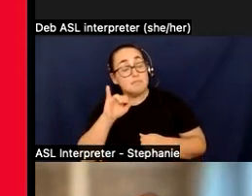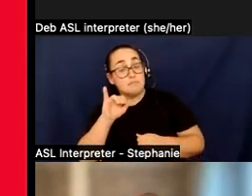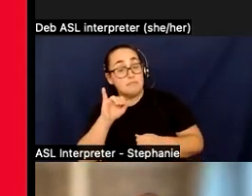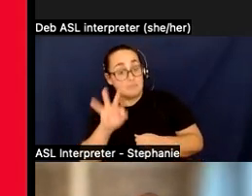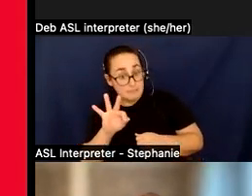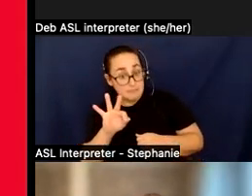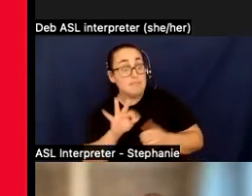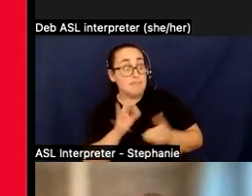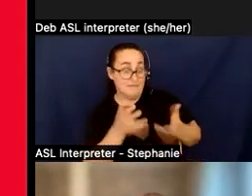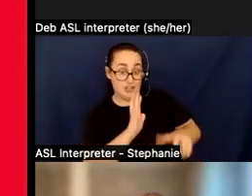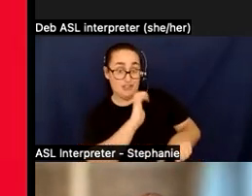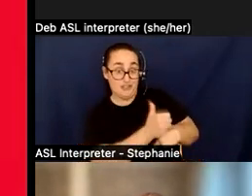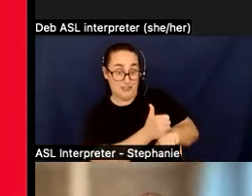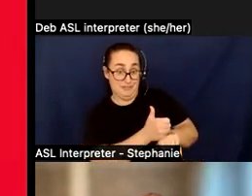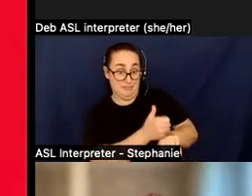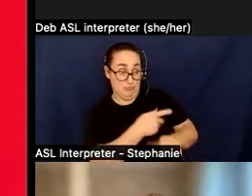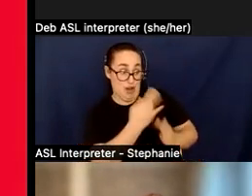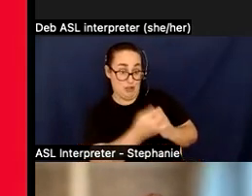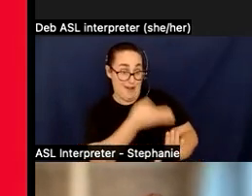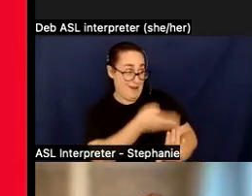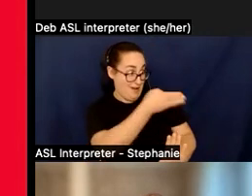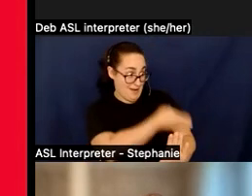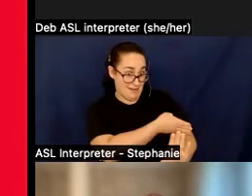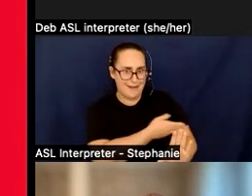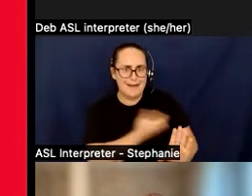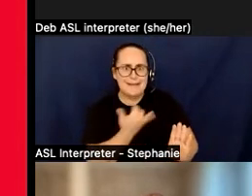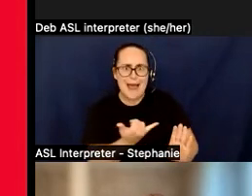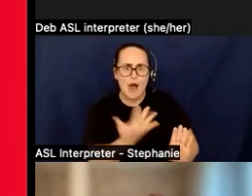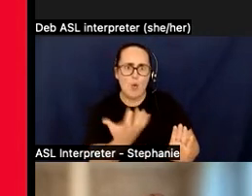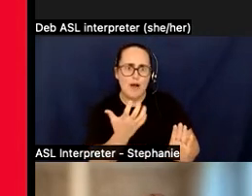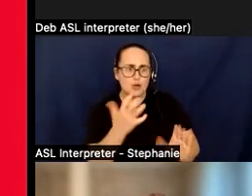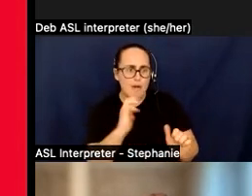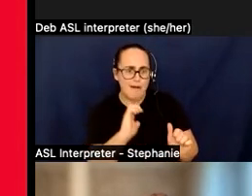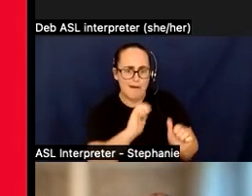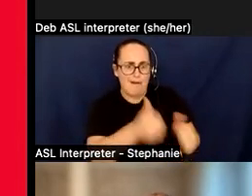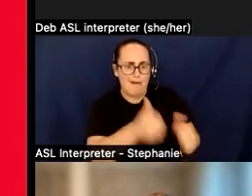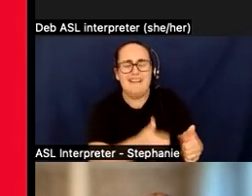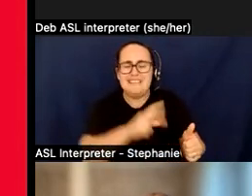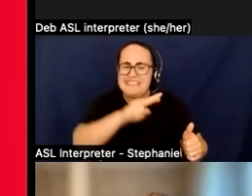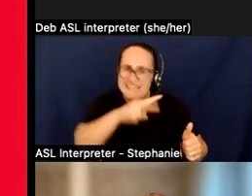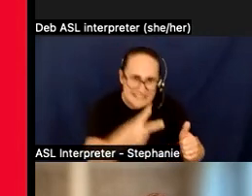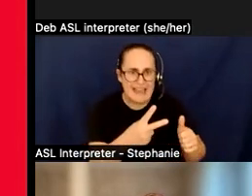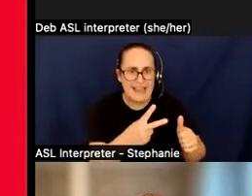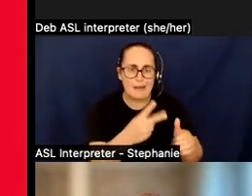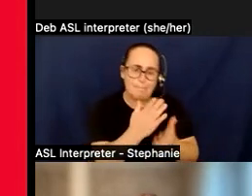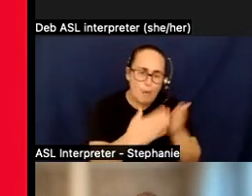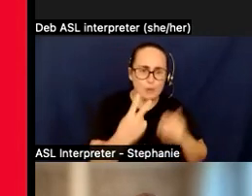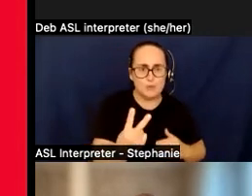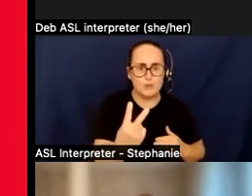existing project. So if you had, really successful community arts performance